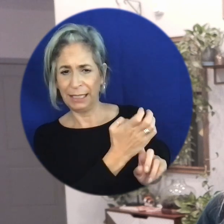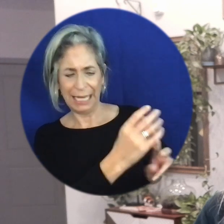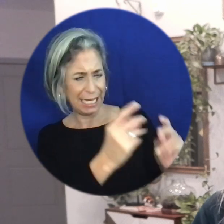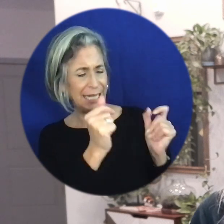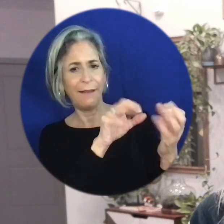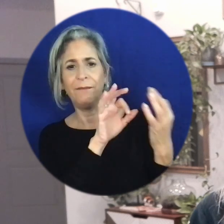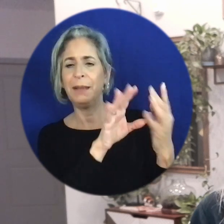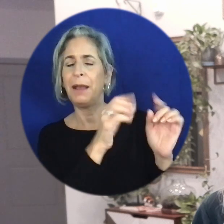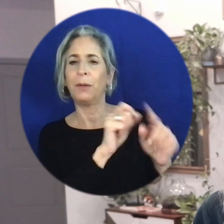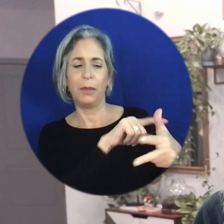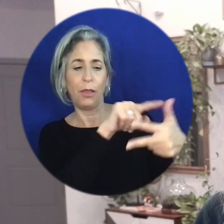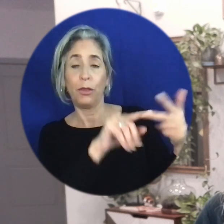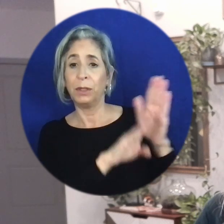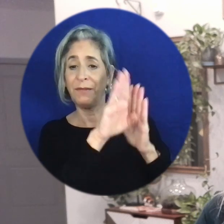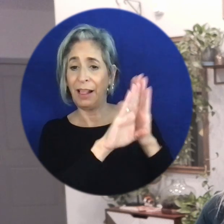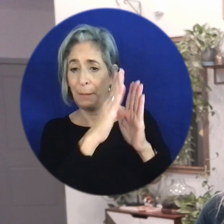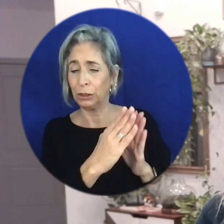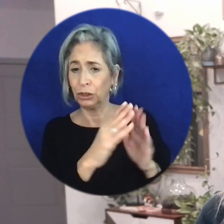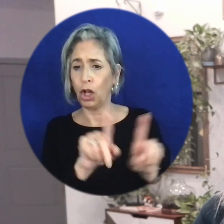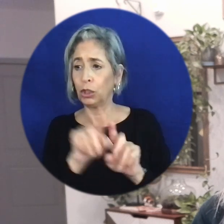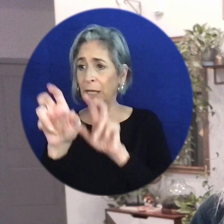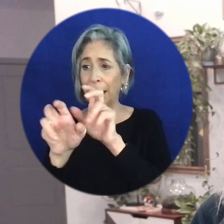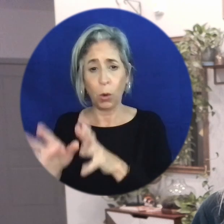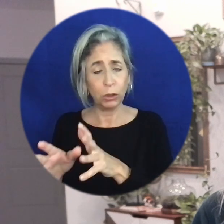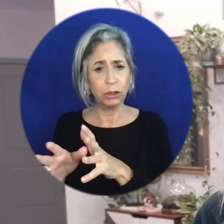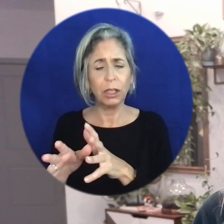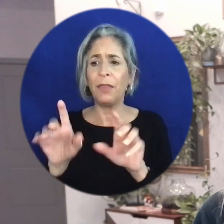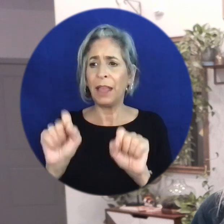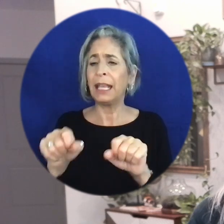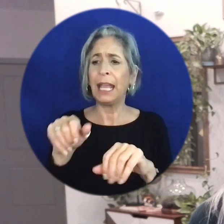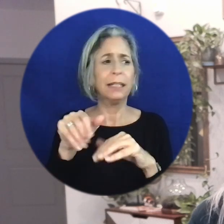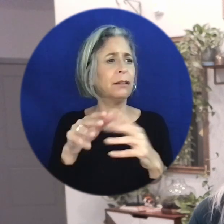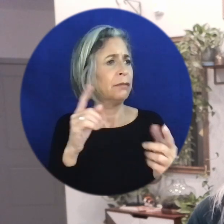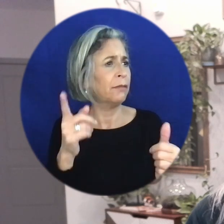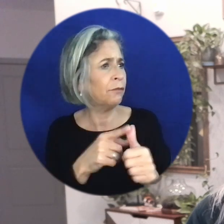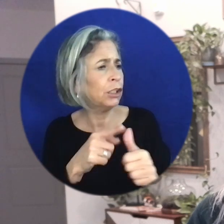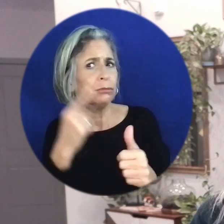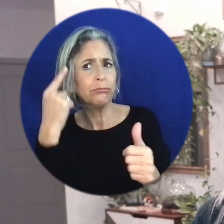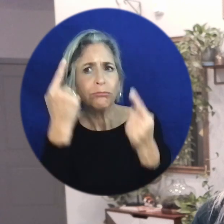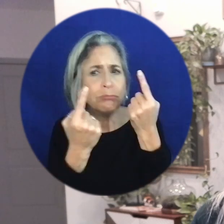They could get instant feedback from the other three developers as well as stakeholders enabling them to ship a first iteration